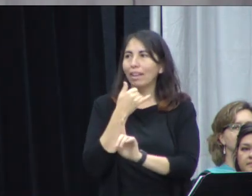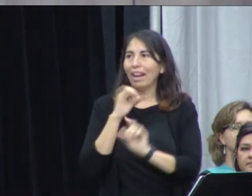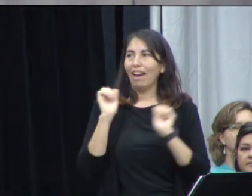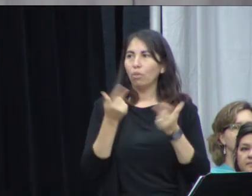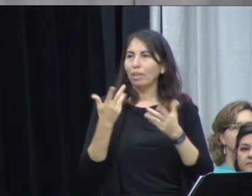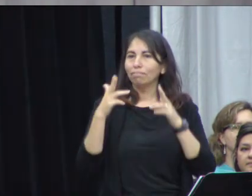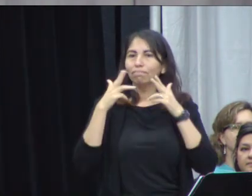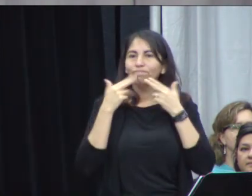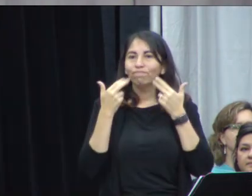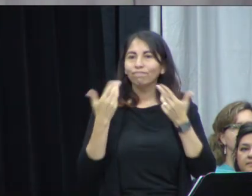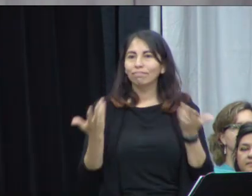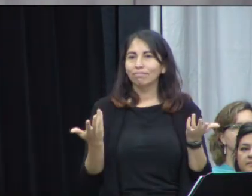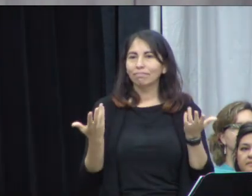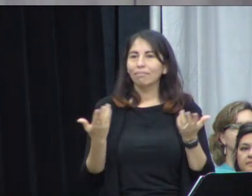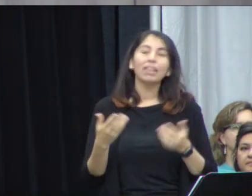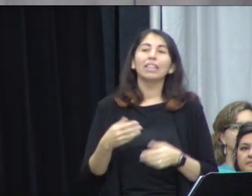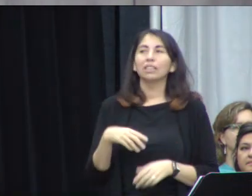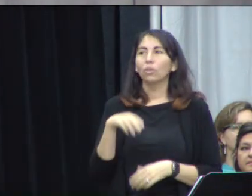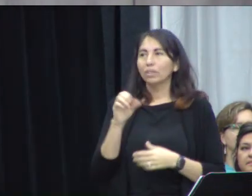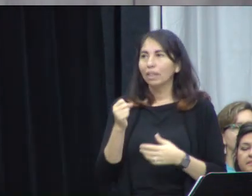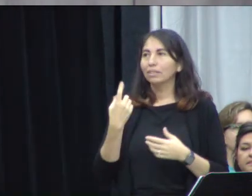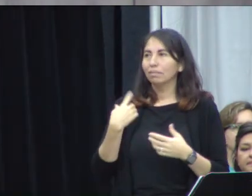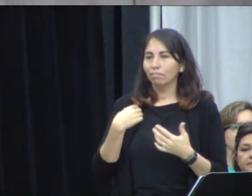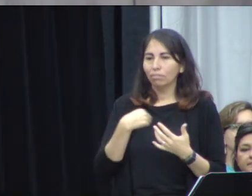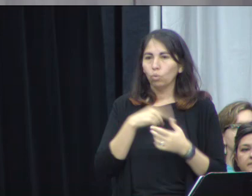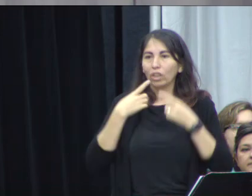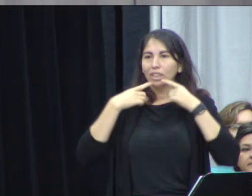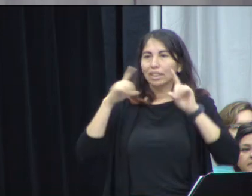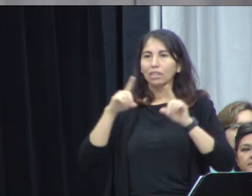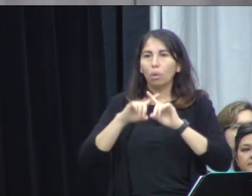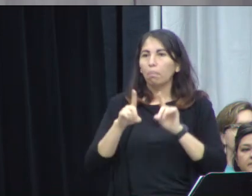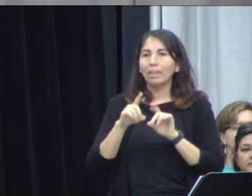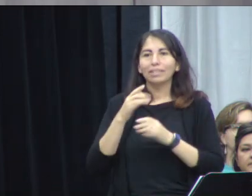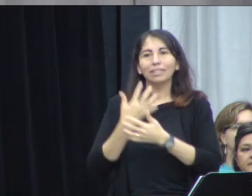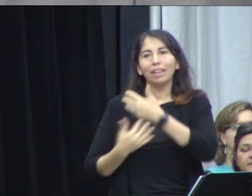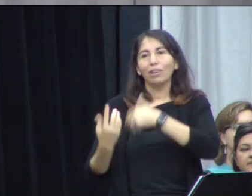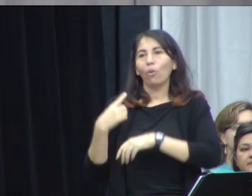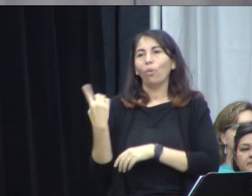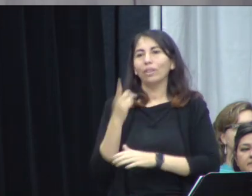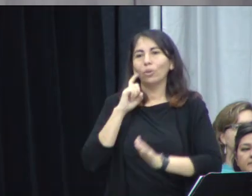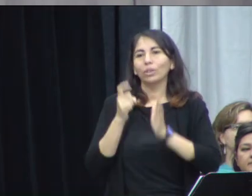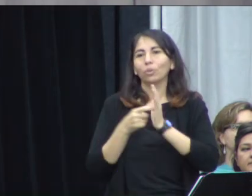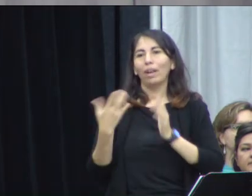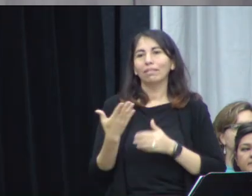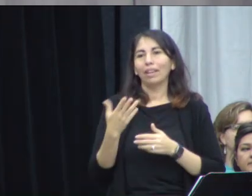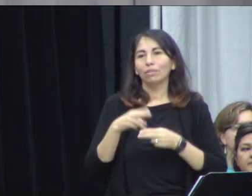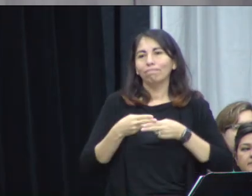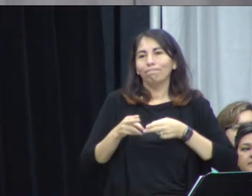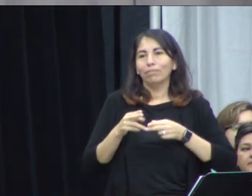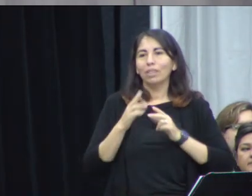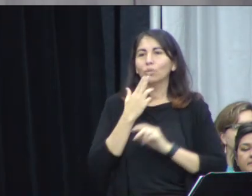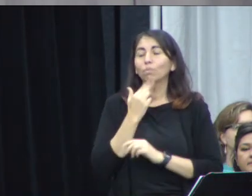This means that despite being very successful, society will only notice the smallest mistakes and make fun of it.